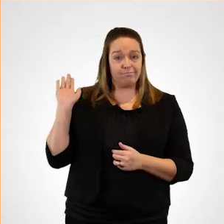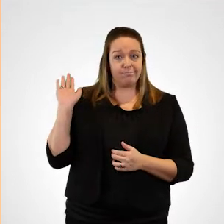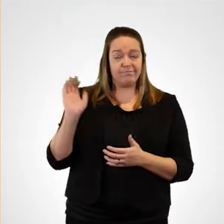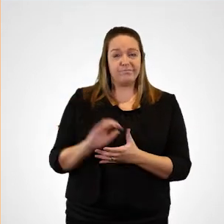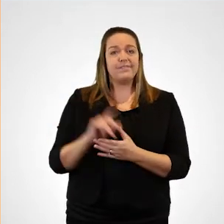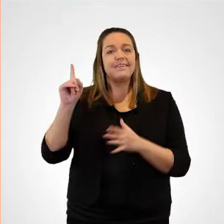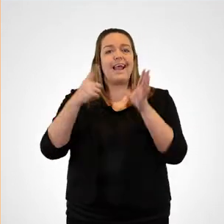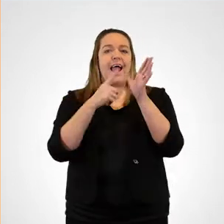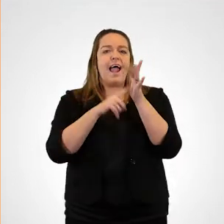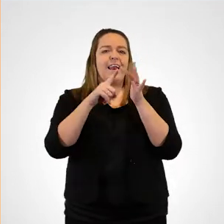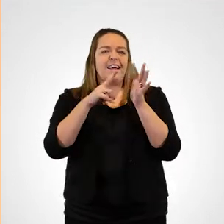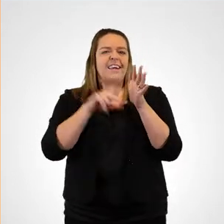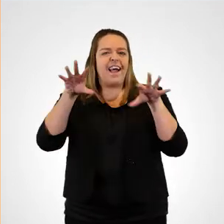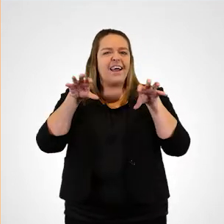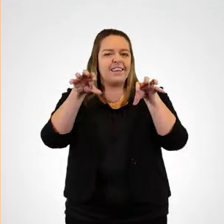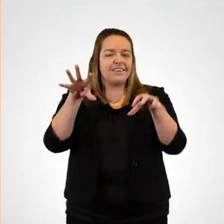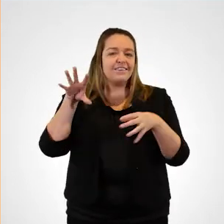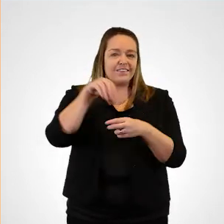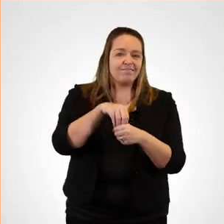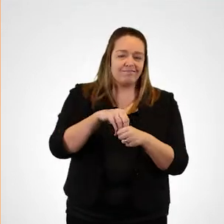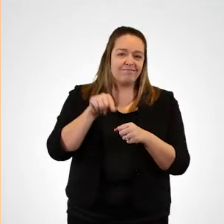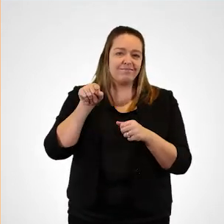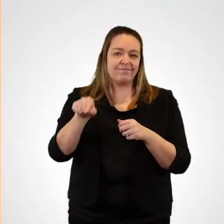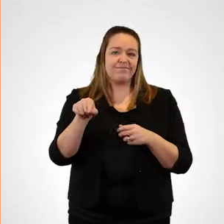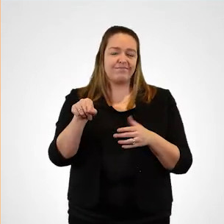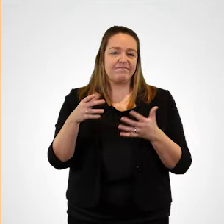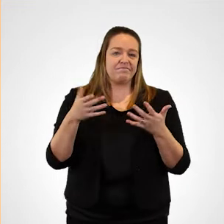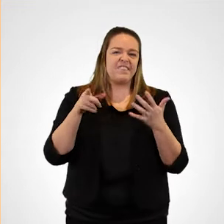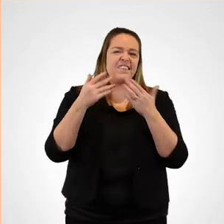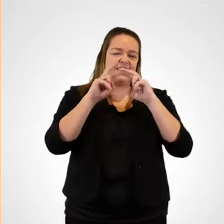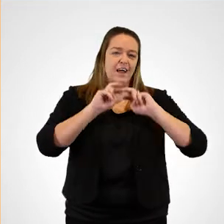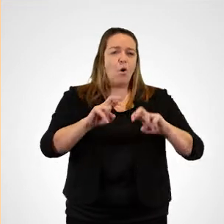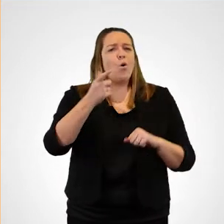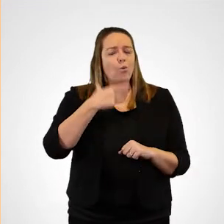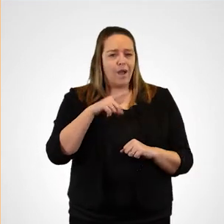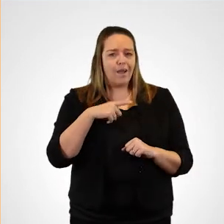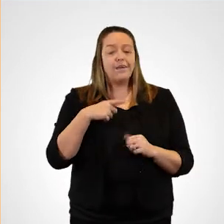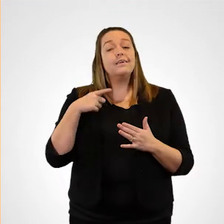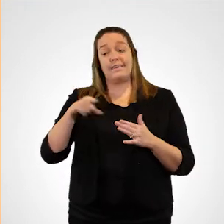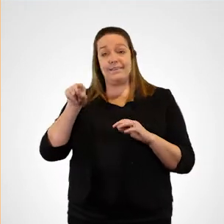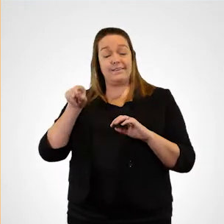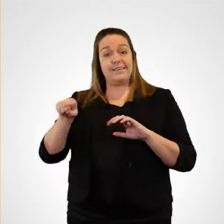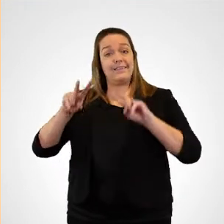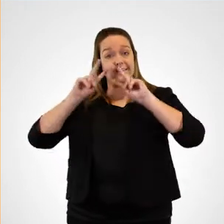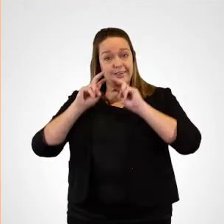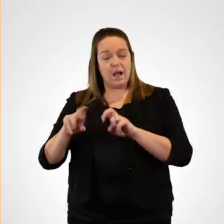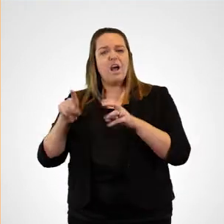of one of the aliens who is involved in this study because effectively what it is is a game,